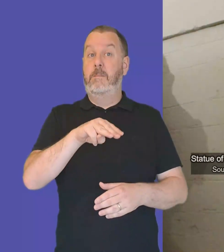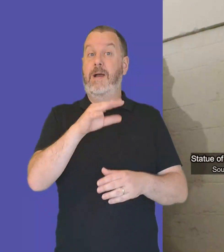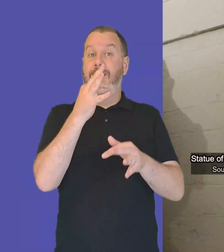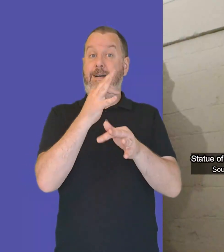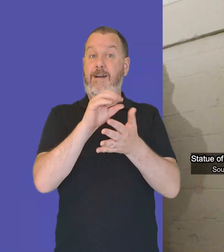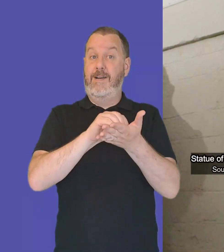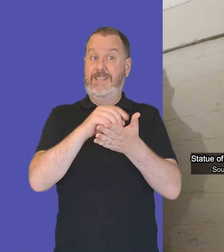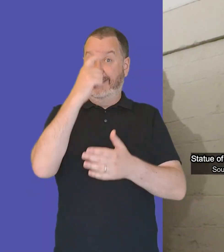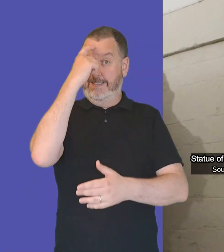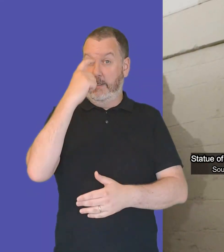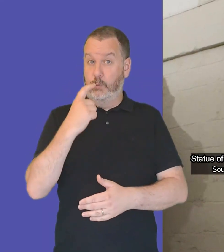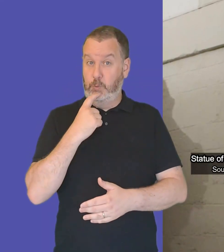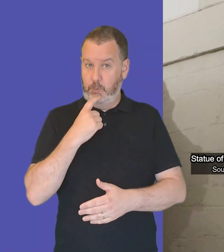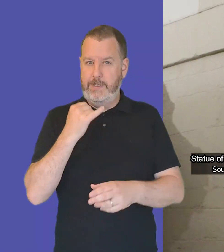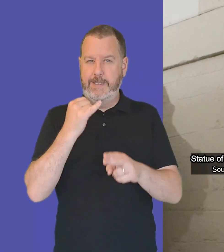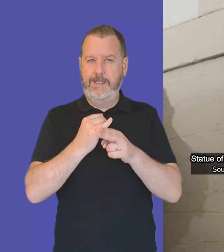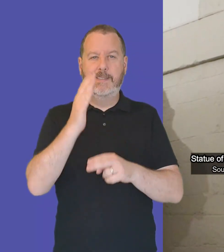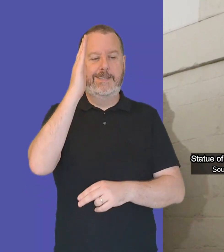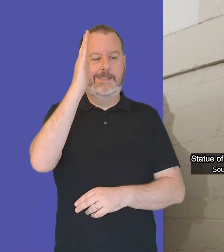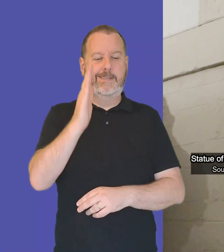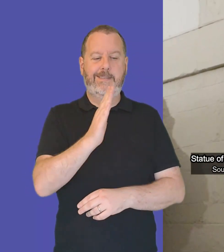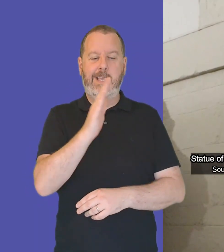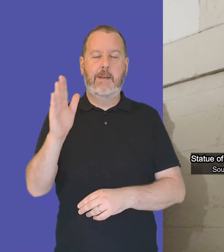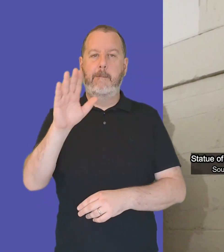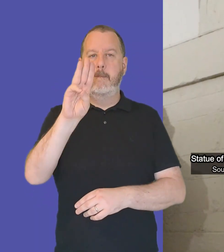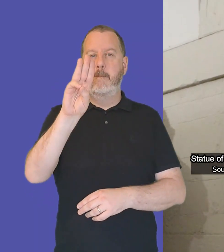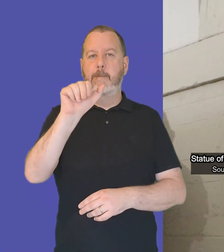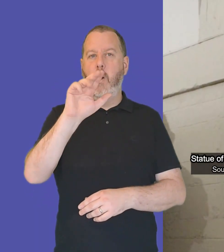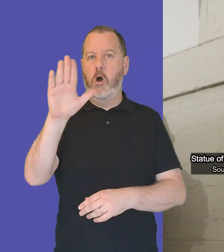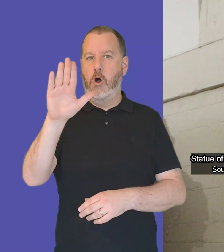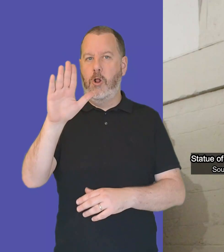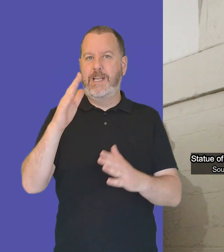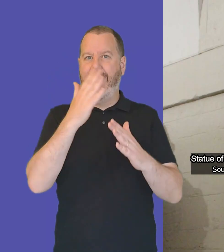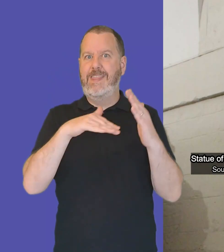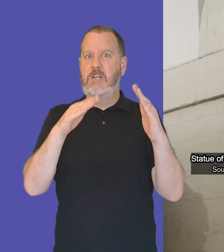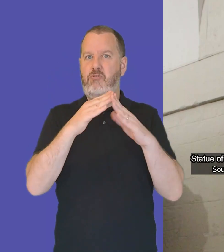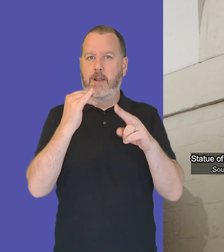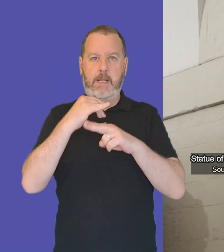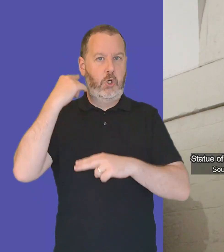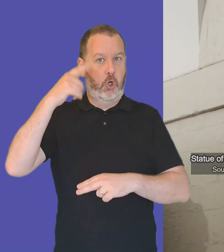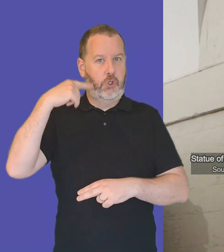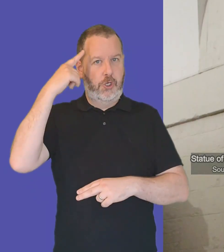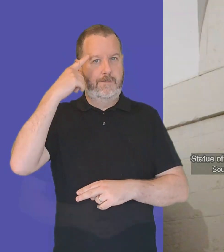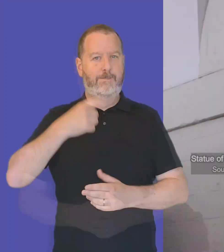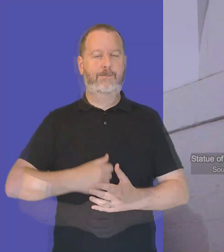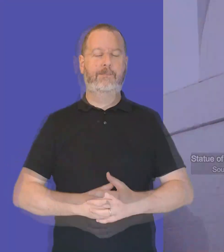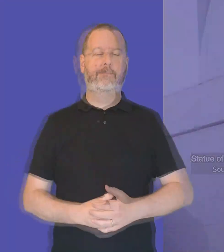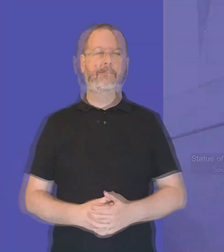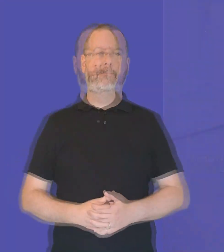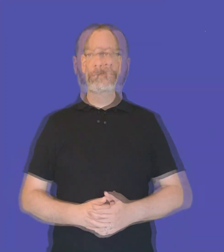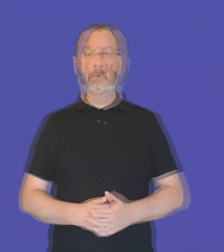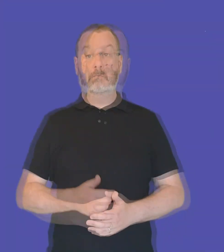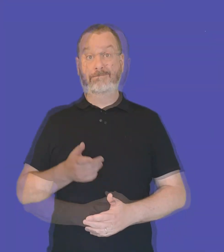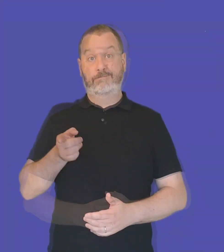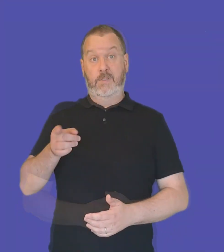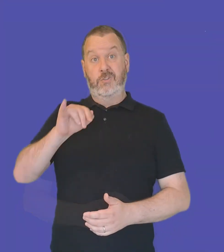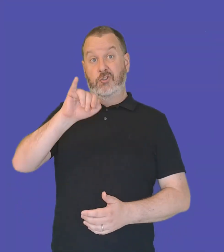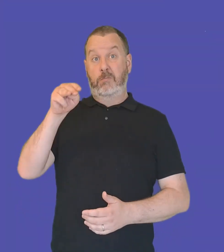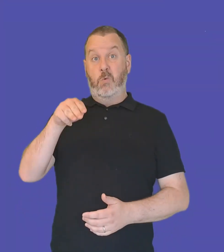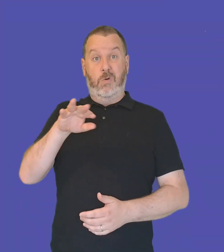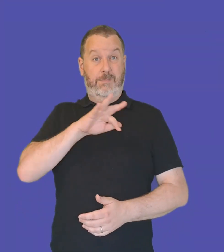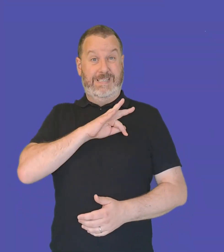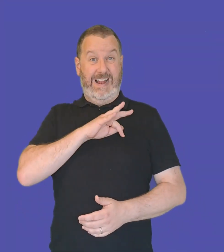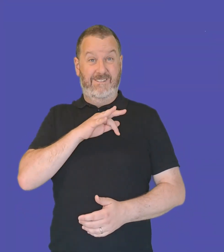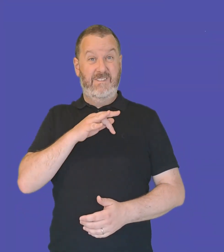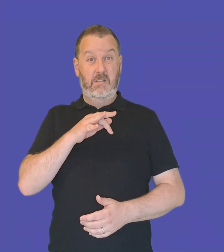There is a statue of William Napier in St Paul's Cathedral in London.